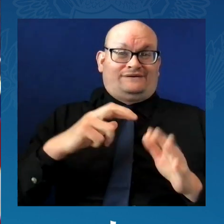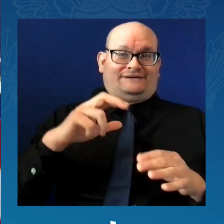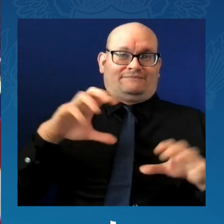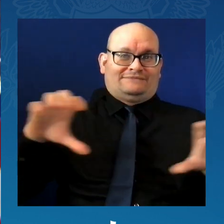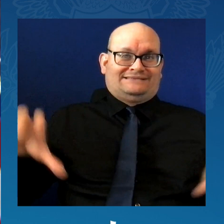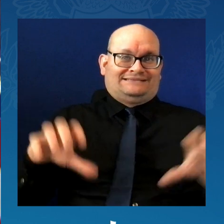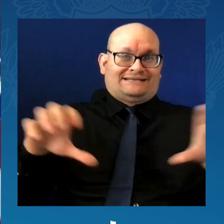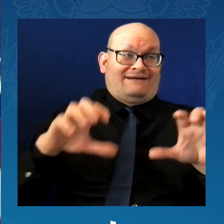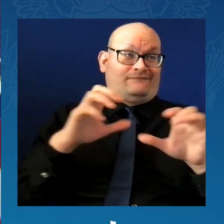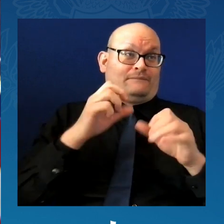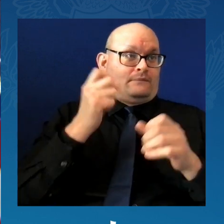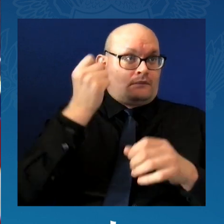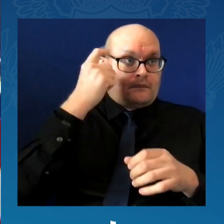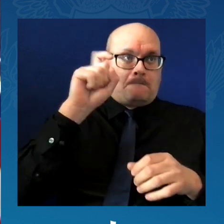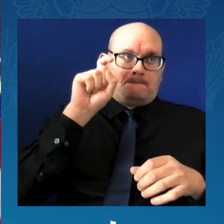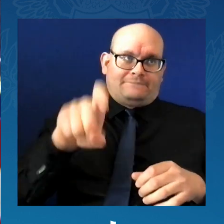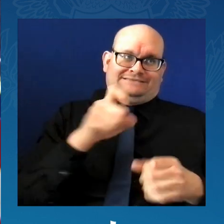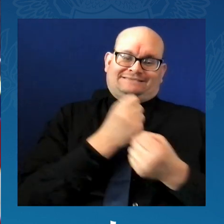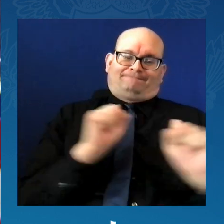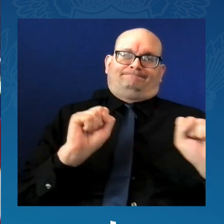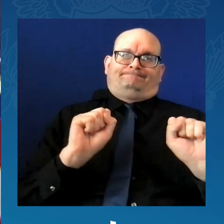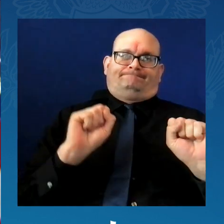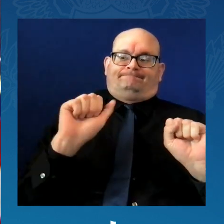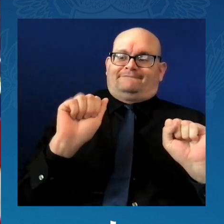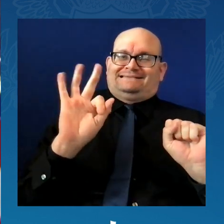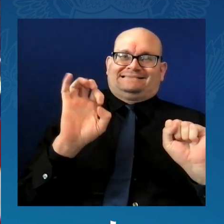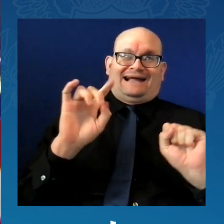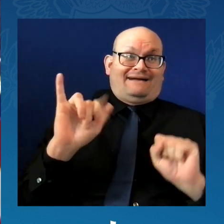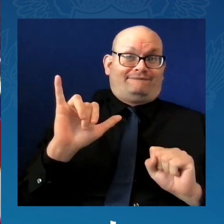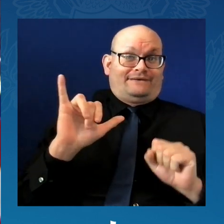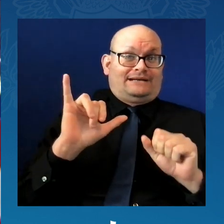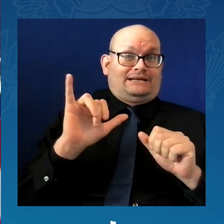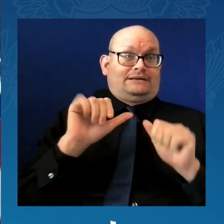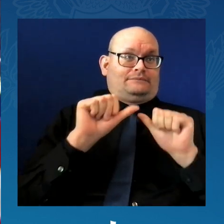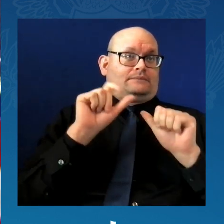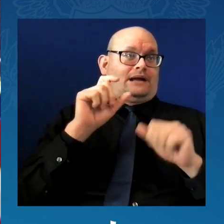effectively, and sustainably, which is why,